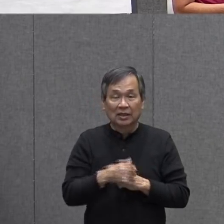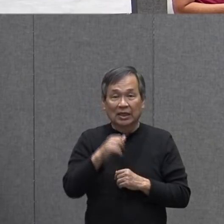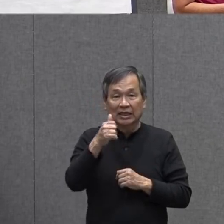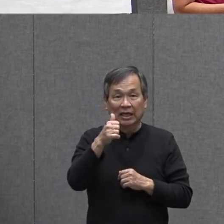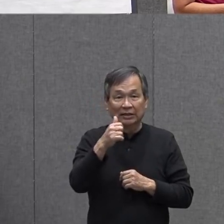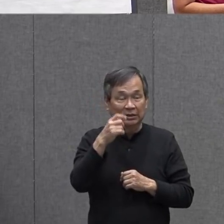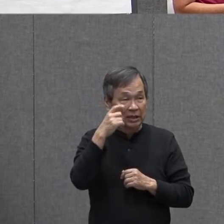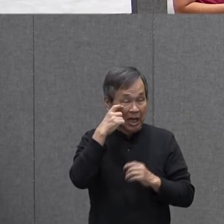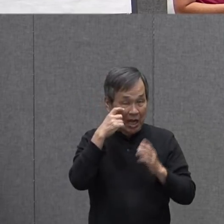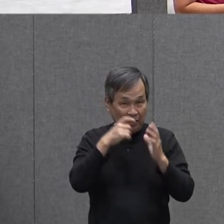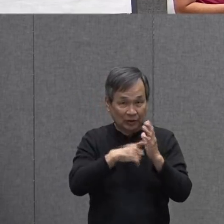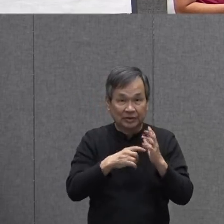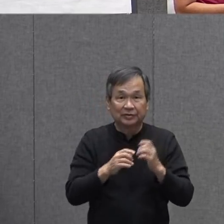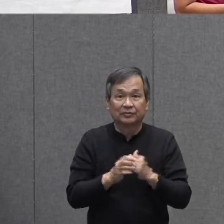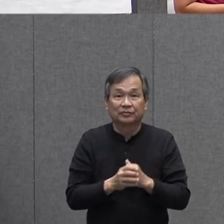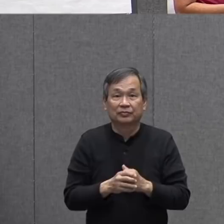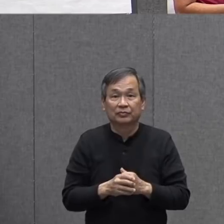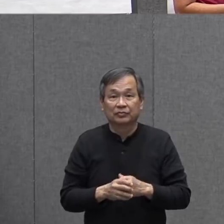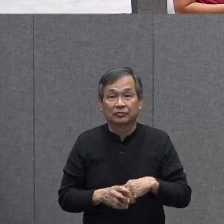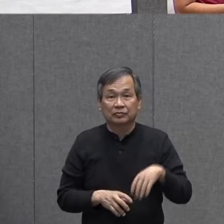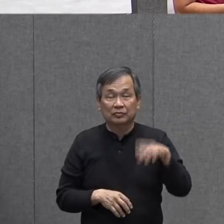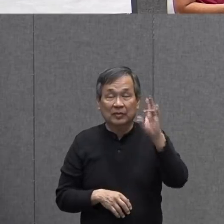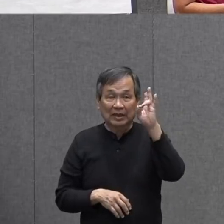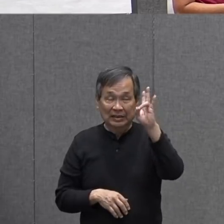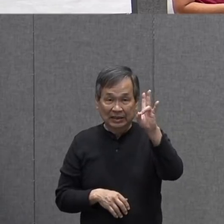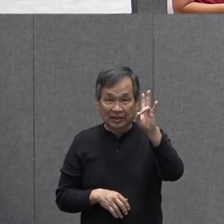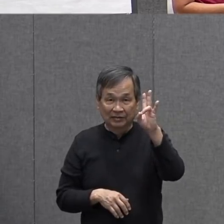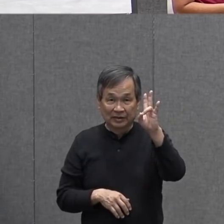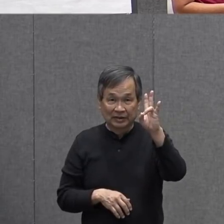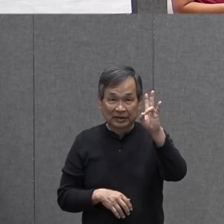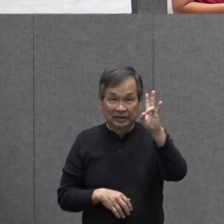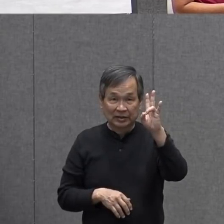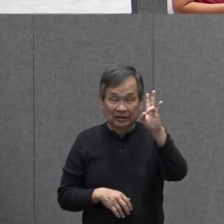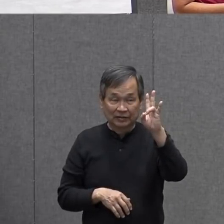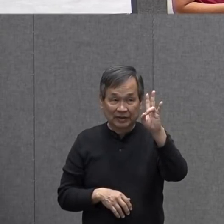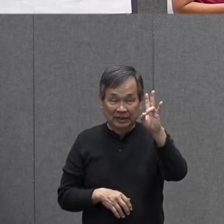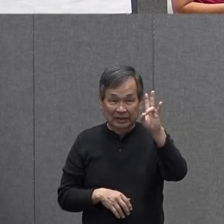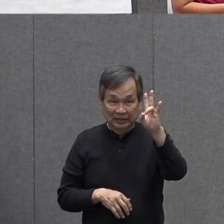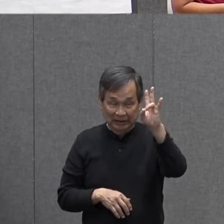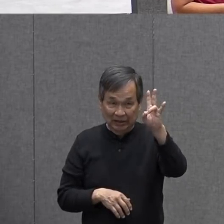I notice we go from seven, no tens place, right? Just seven ones.